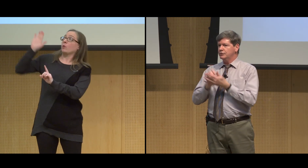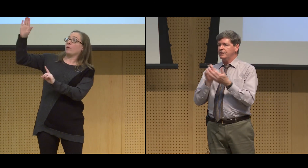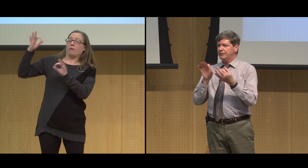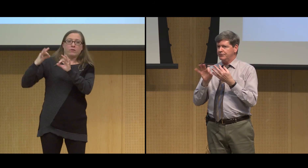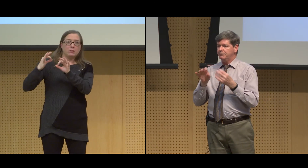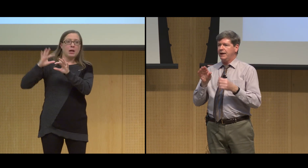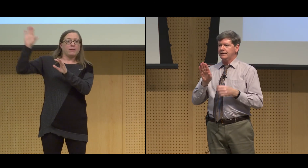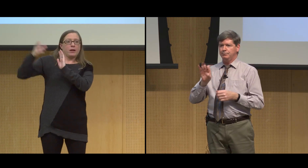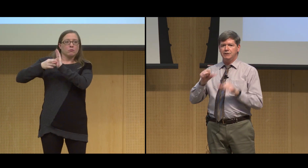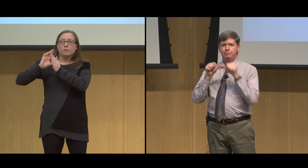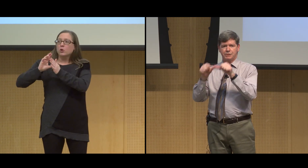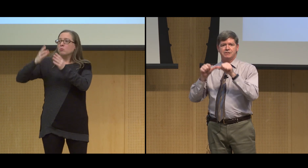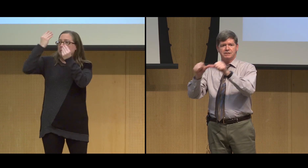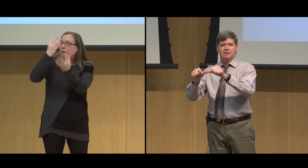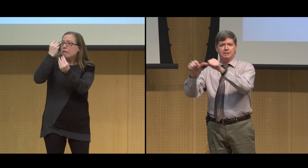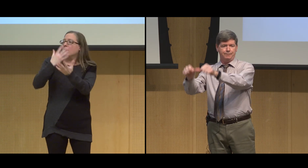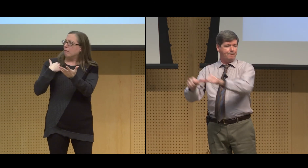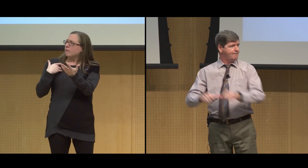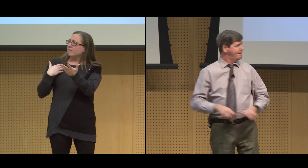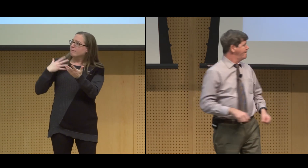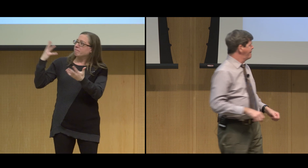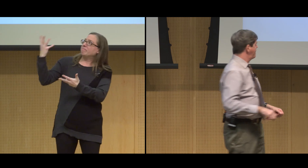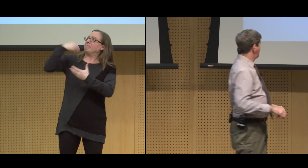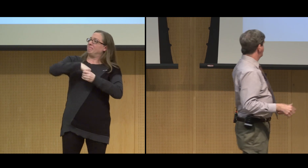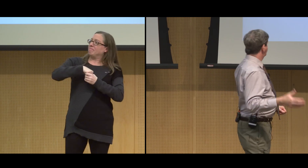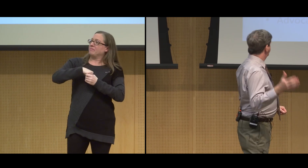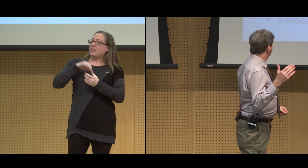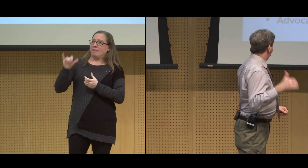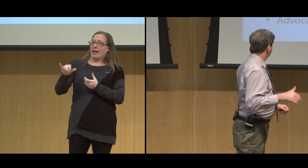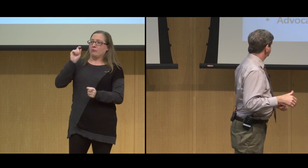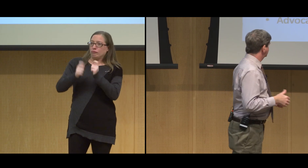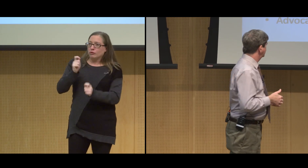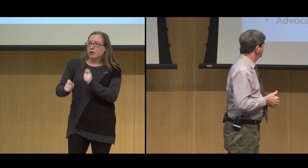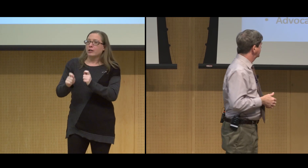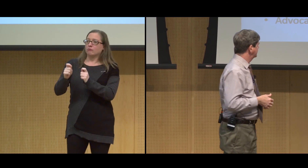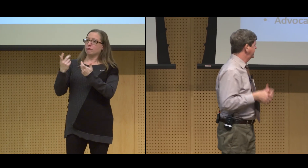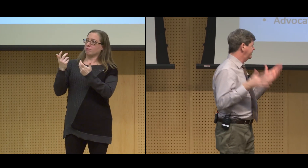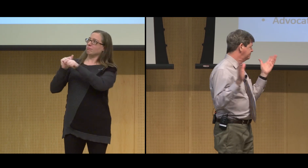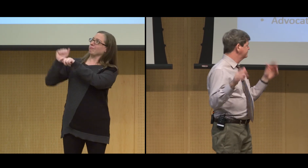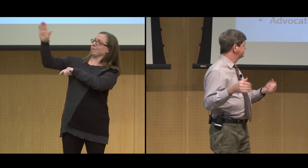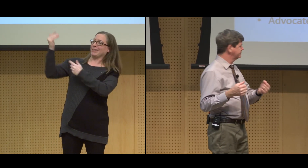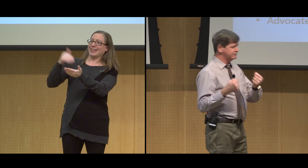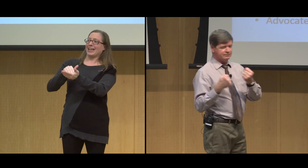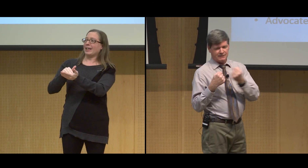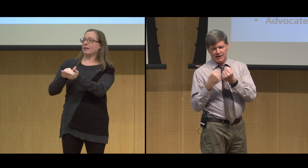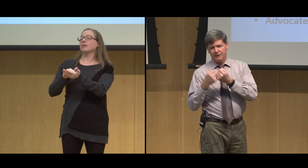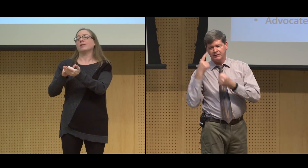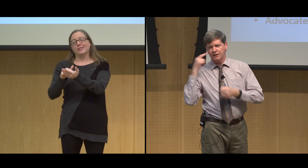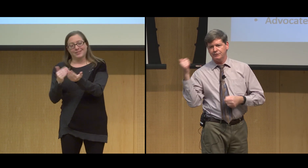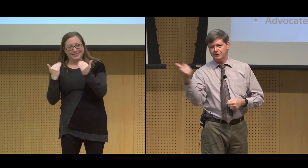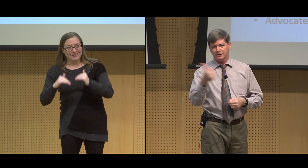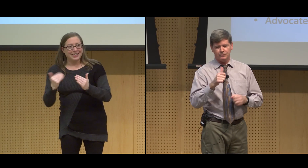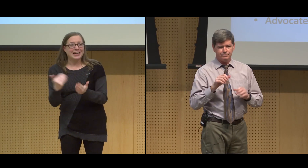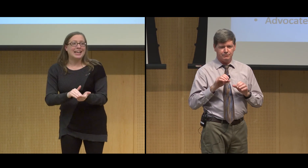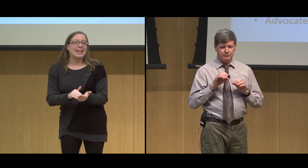use that feedback and be persistent. Next. And advocate for yourself